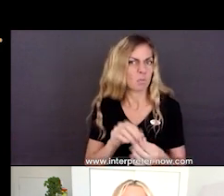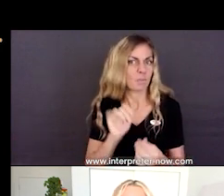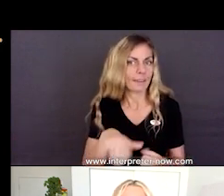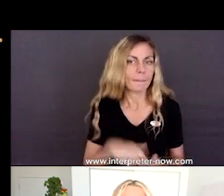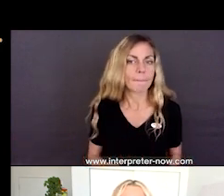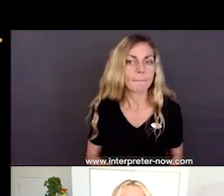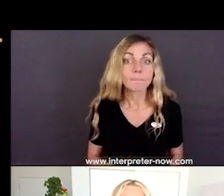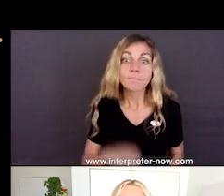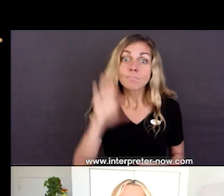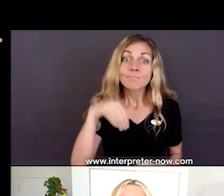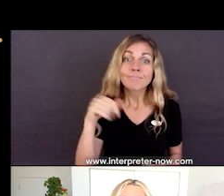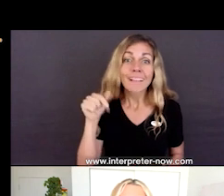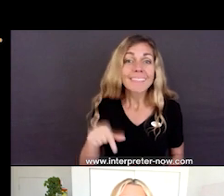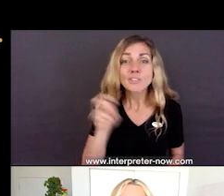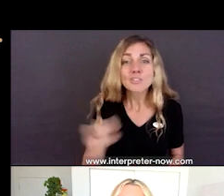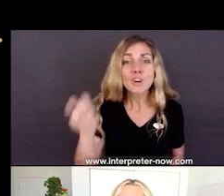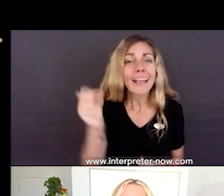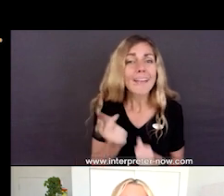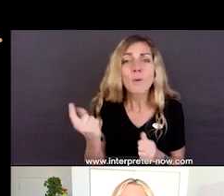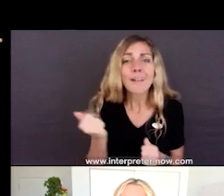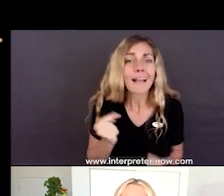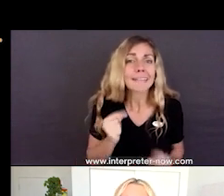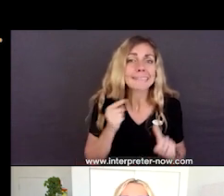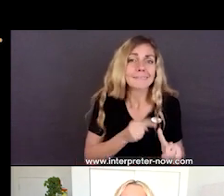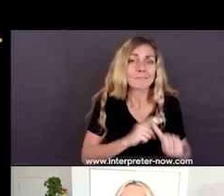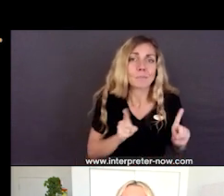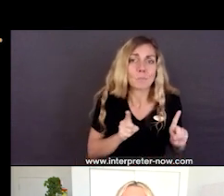And know that this is a journey, everybody's on a different point in their journey.